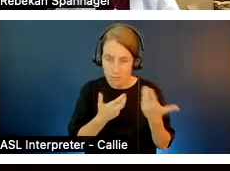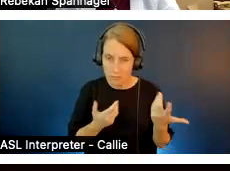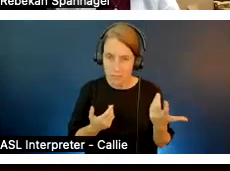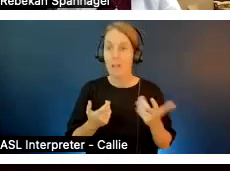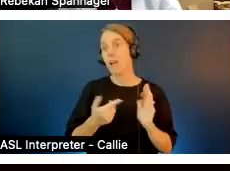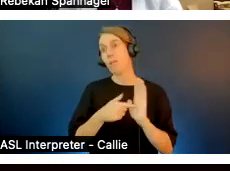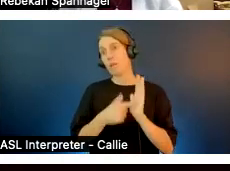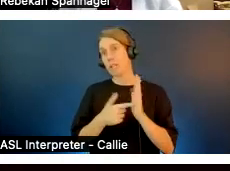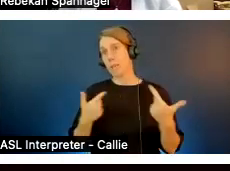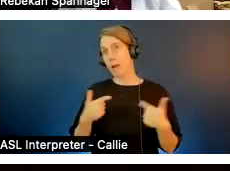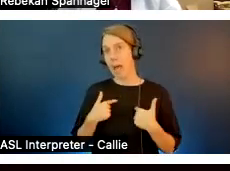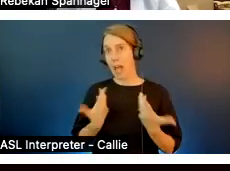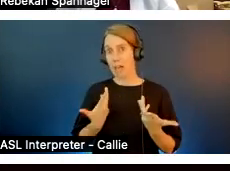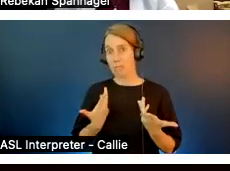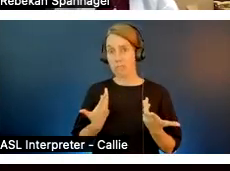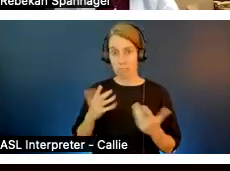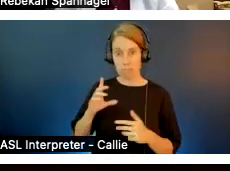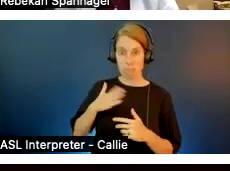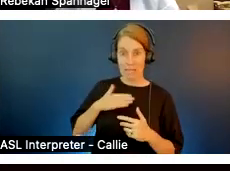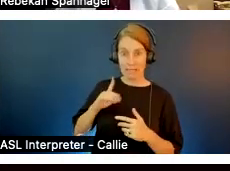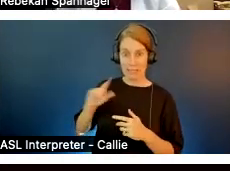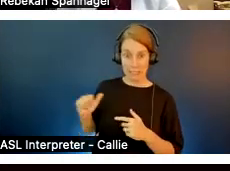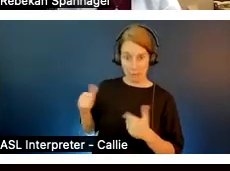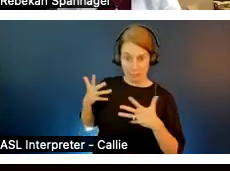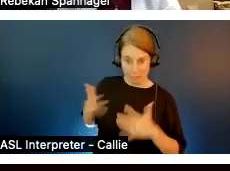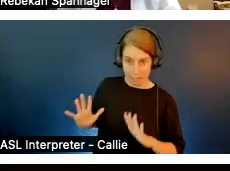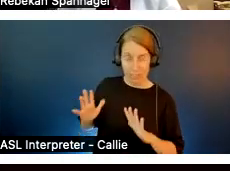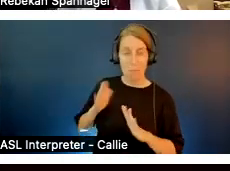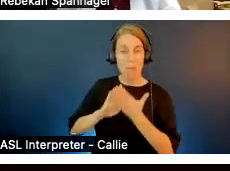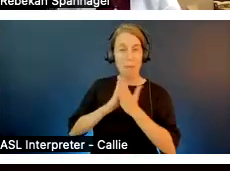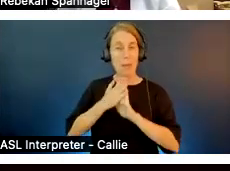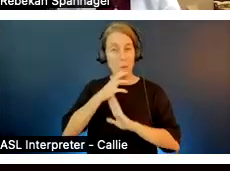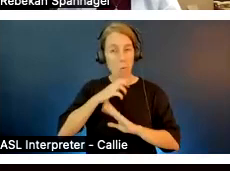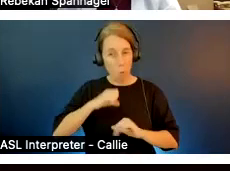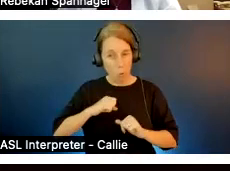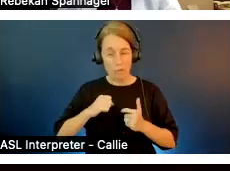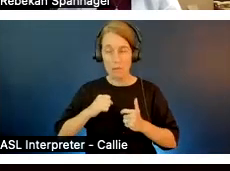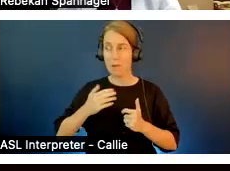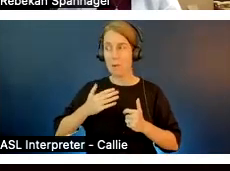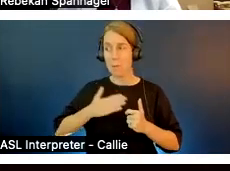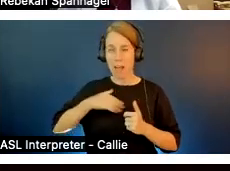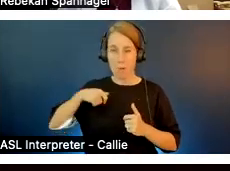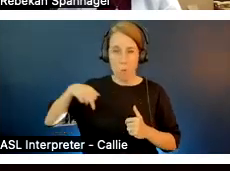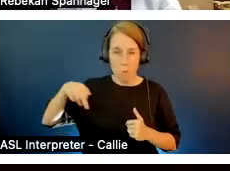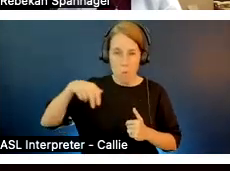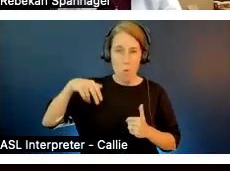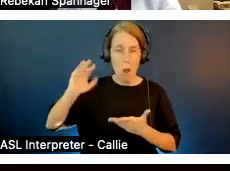to get around so what do i need to think about in terms of going to the doctor getting testing and